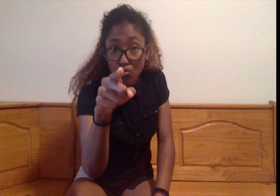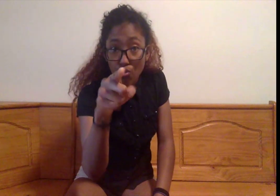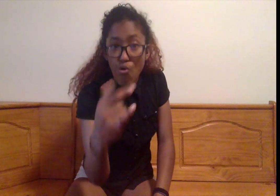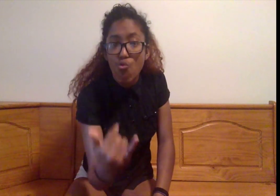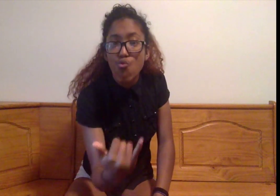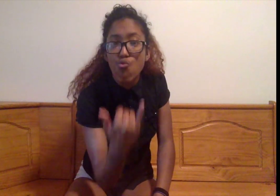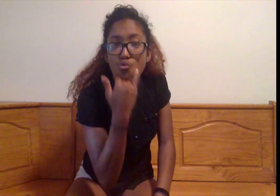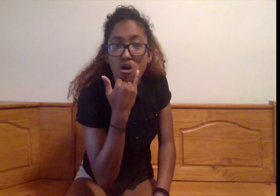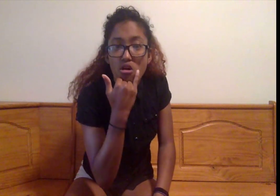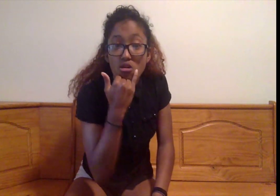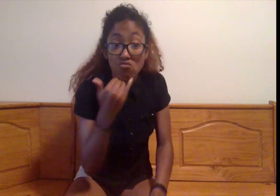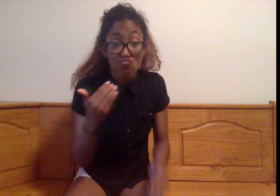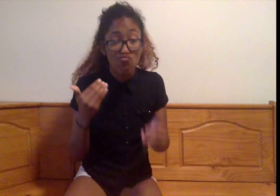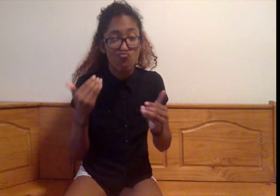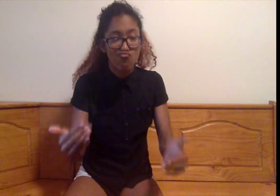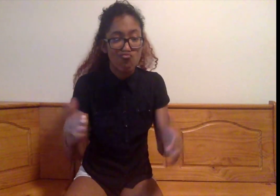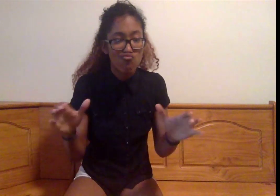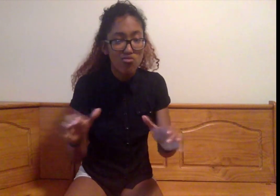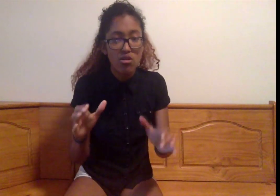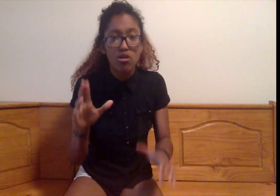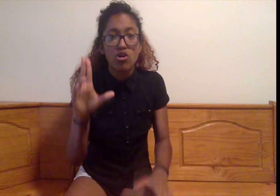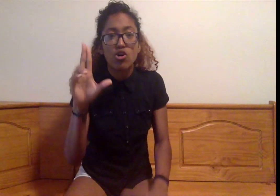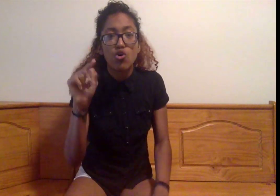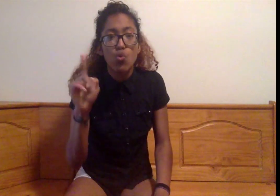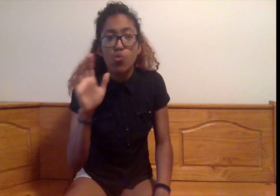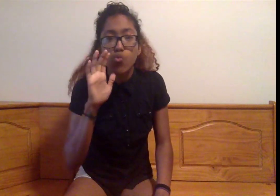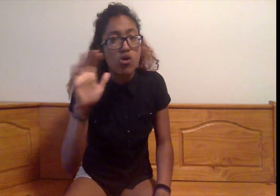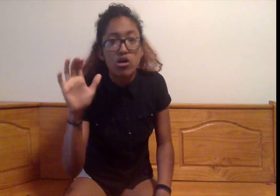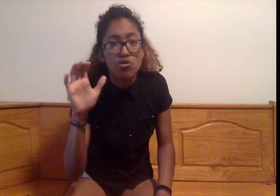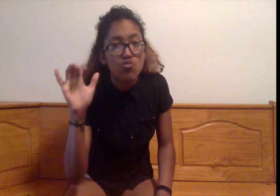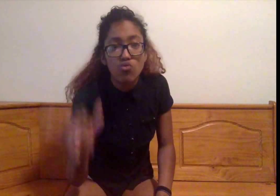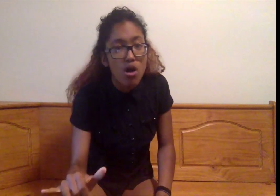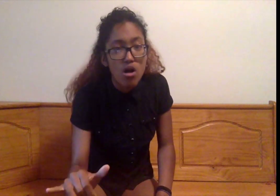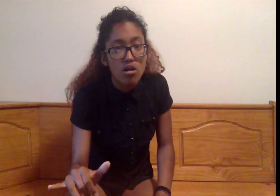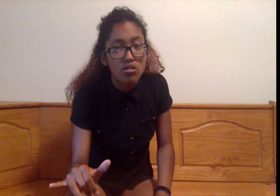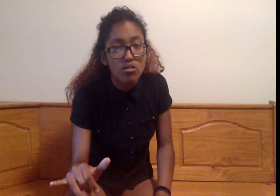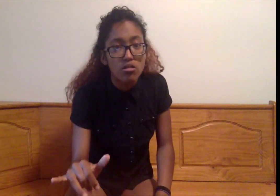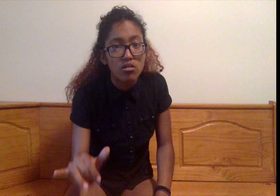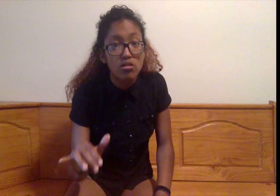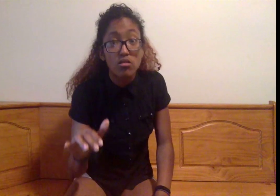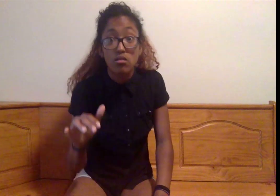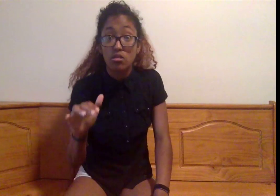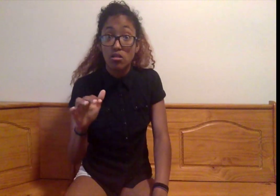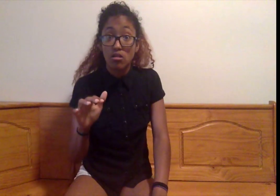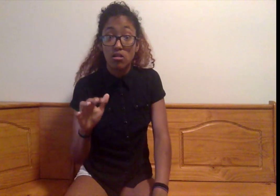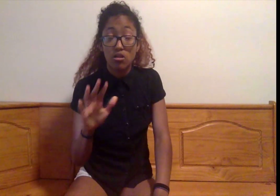You were wrong for doing what nobody else was doing,